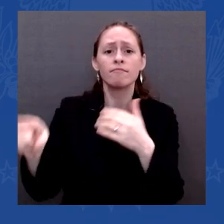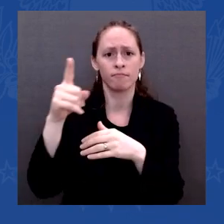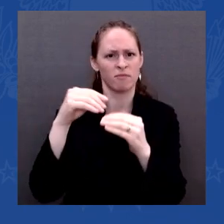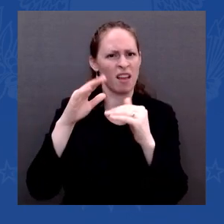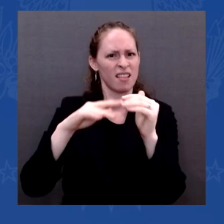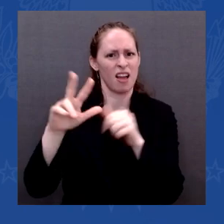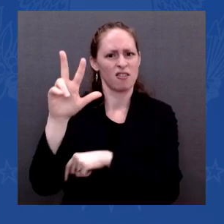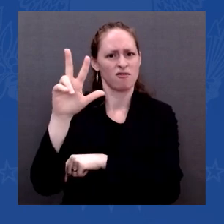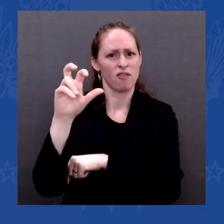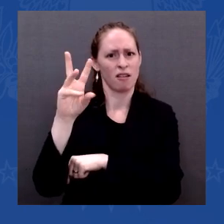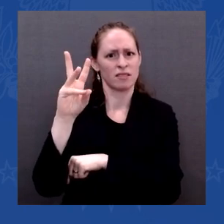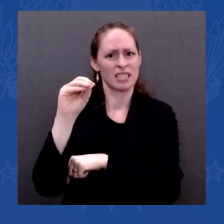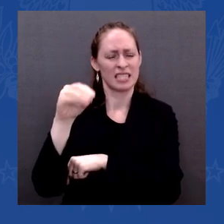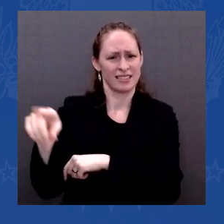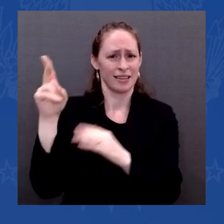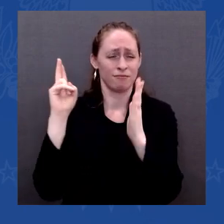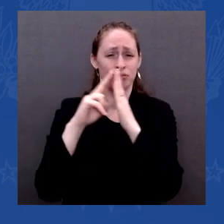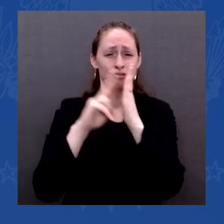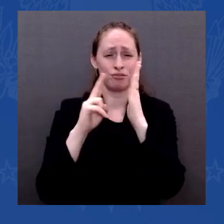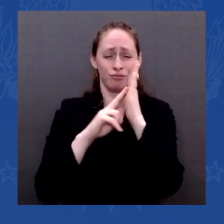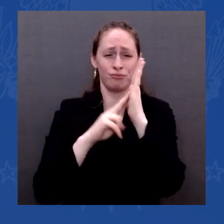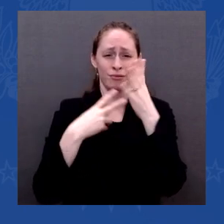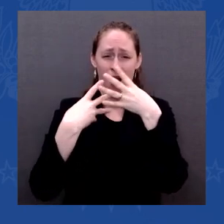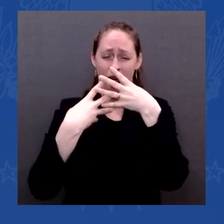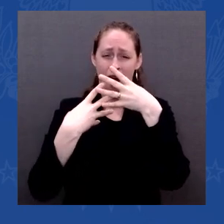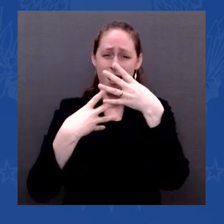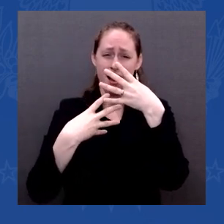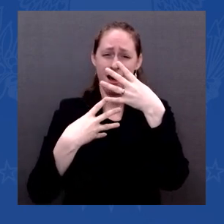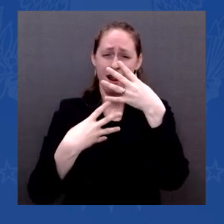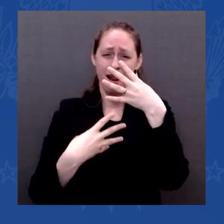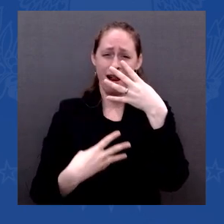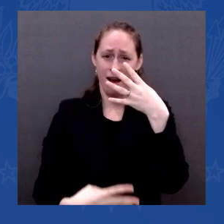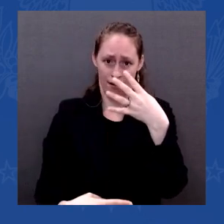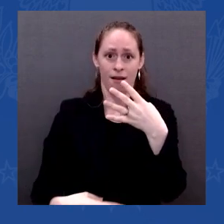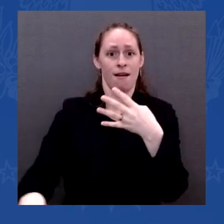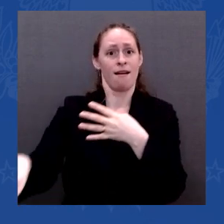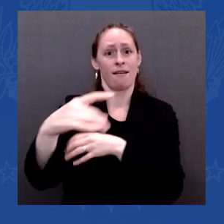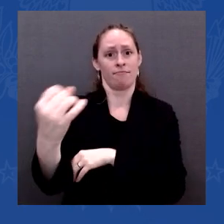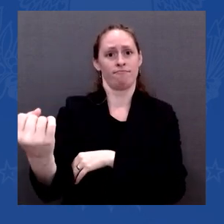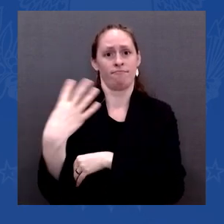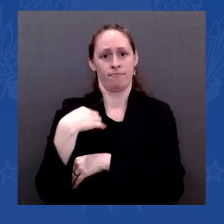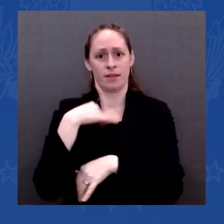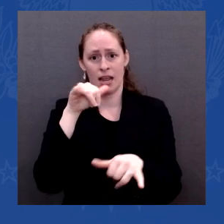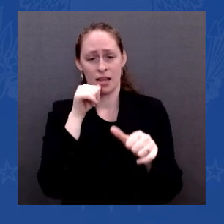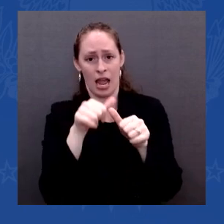when we were trying to get this legislation passed. Three hundred and sixty of you. You lobbied Congress to get it done,